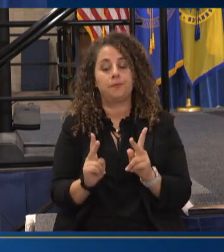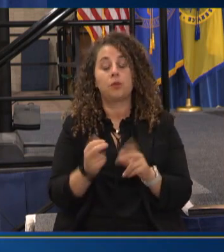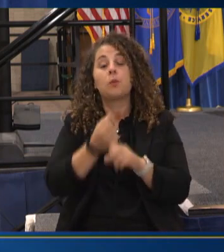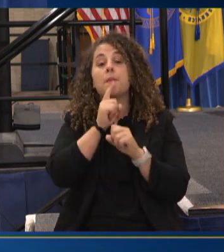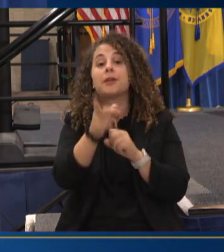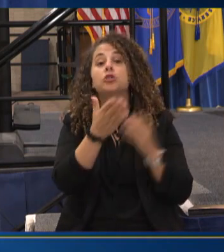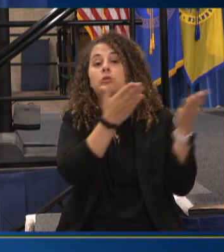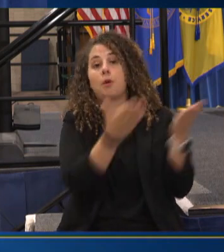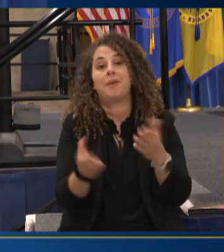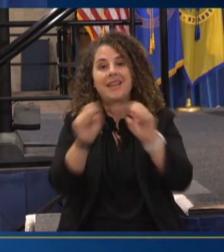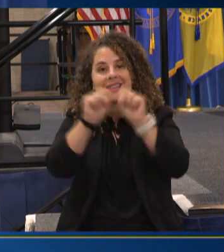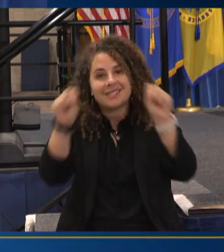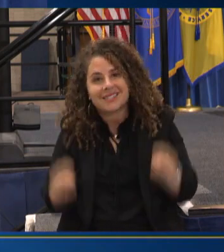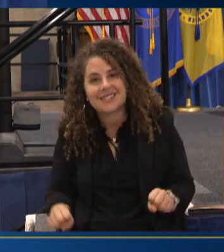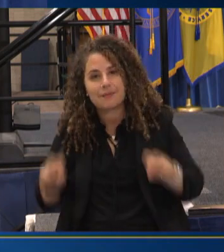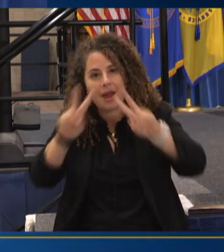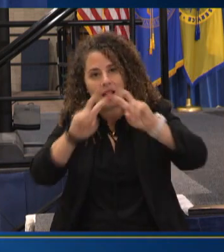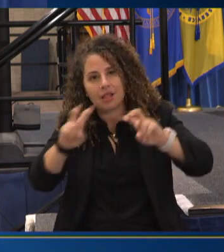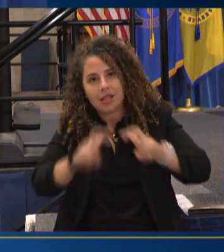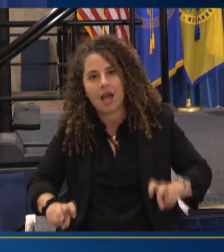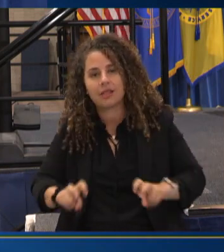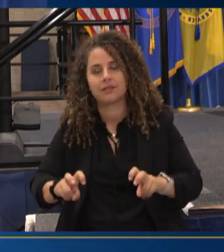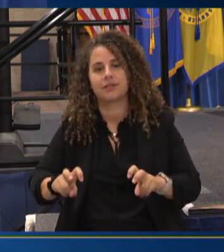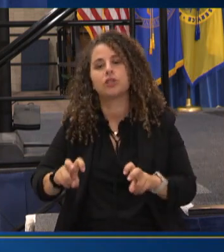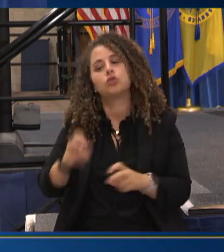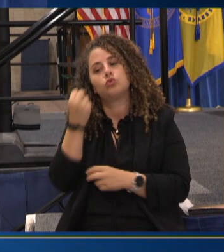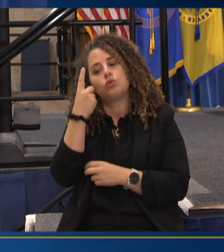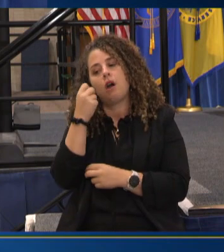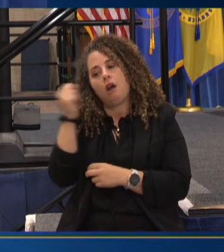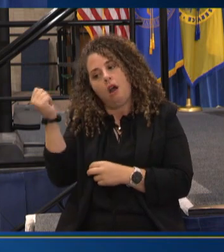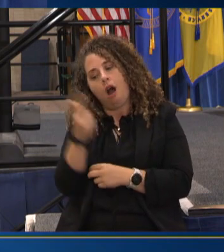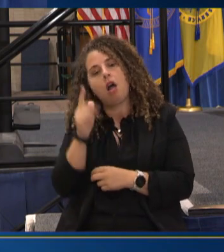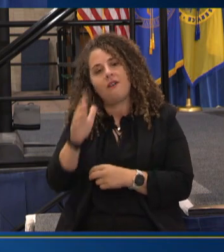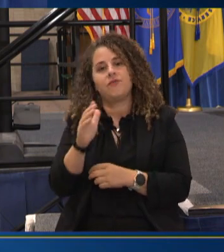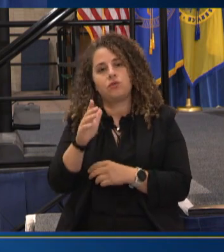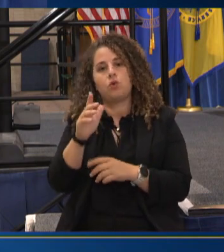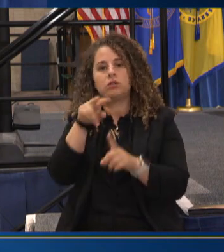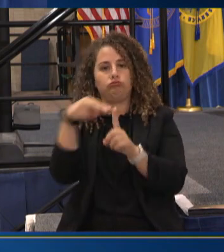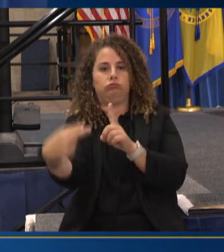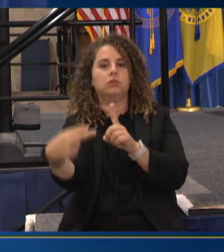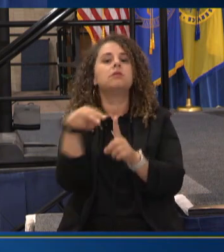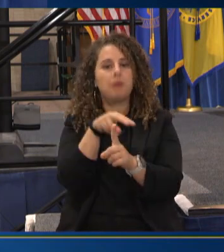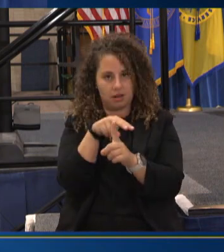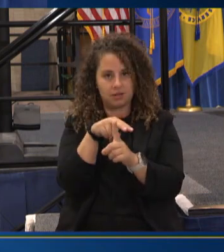systematic analysis to understand all of those perspectives of the various